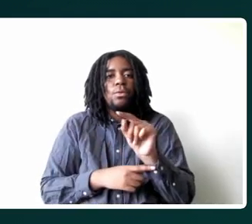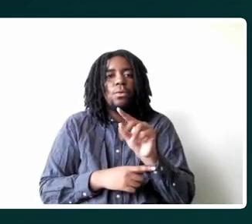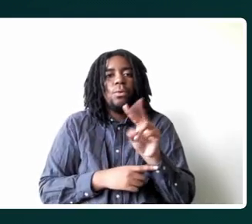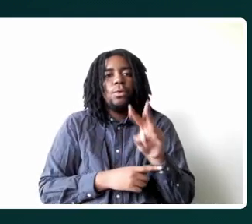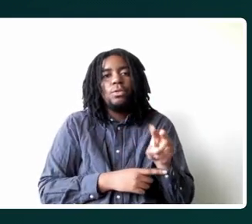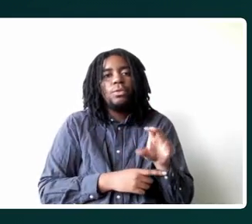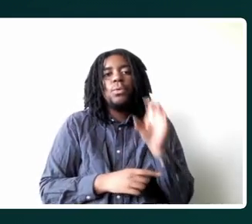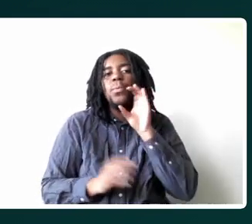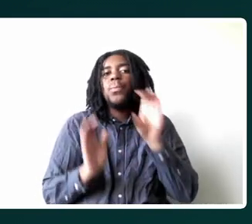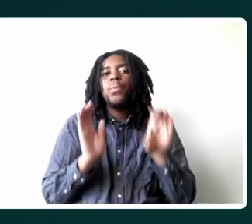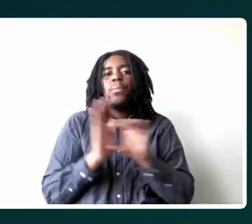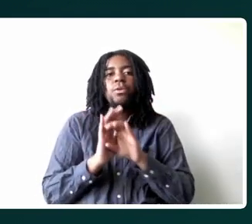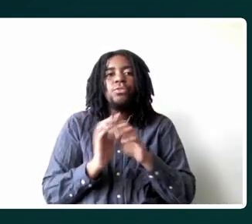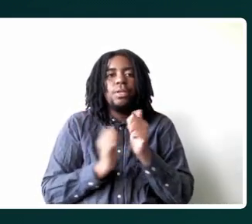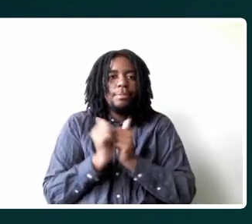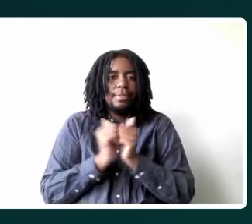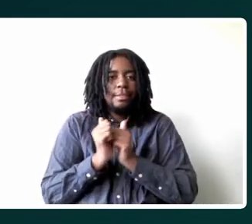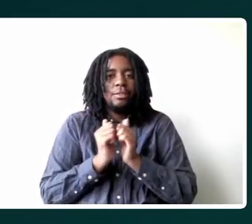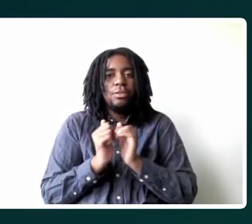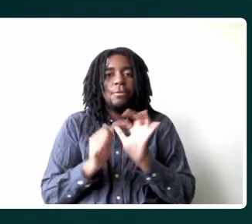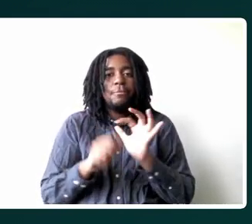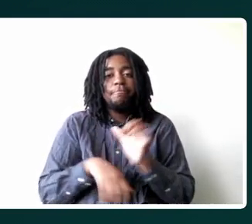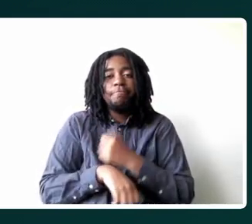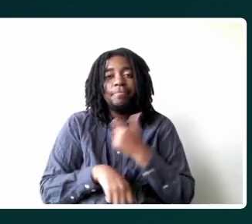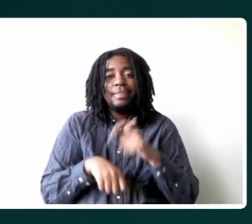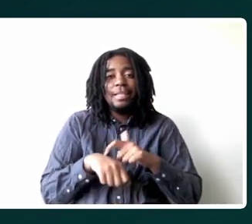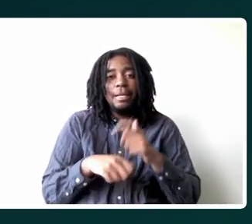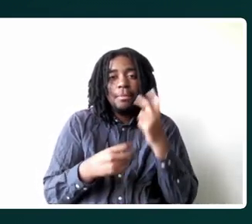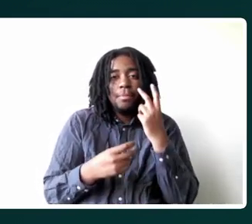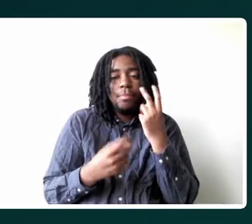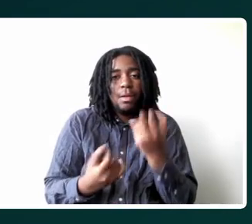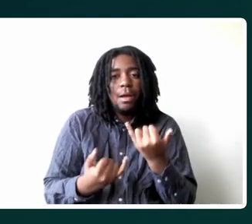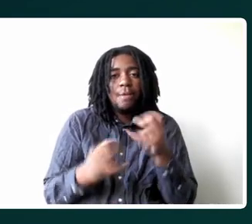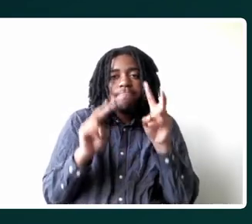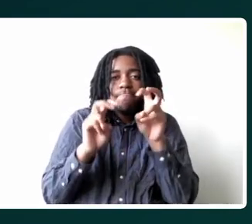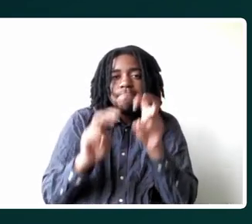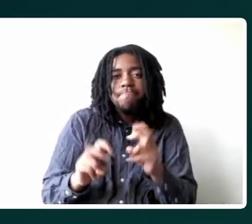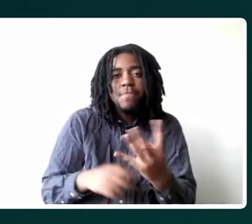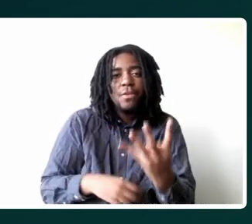I'm going to give you some time to look at these four portraits. These are portraits that were on